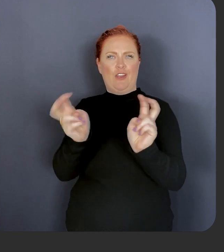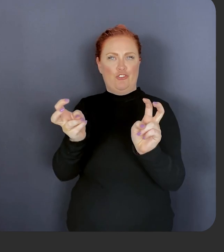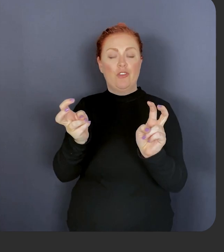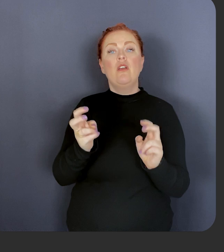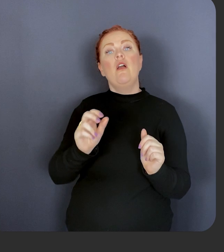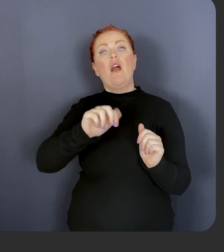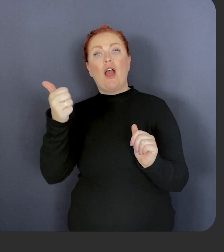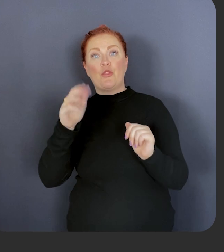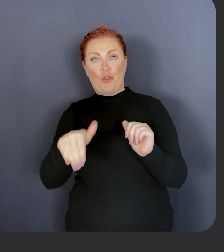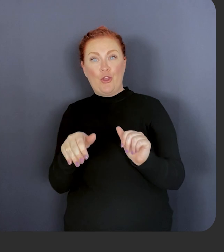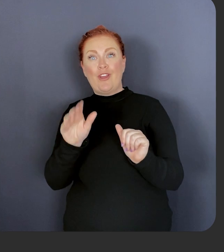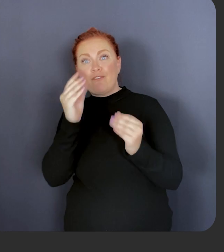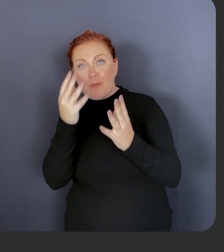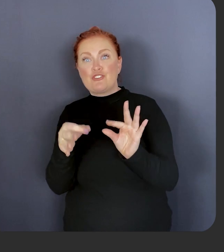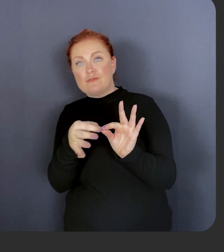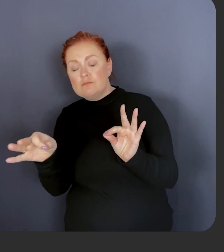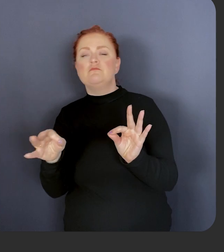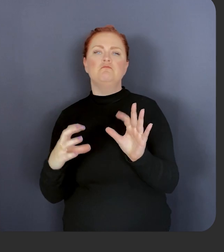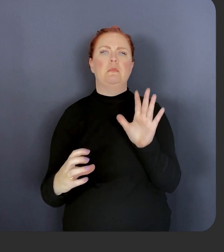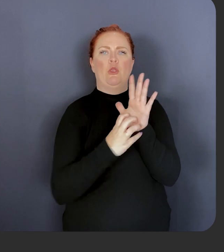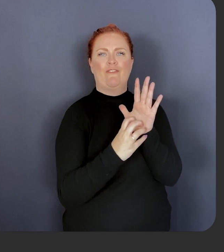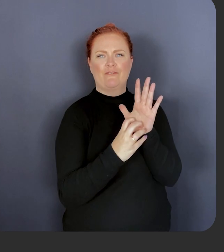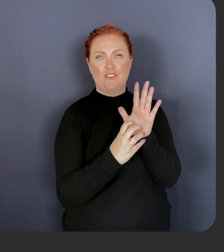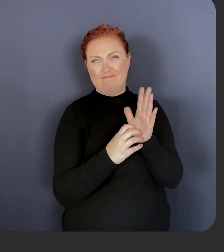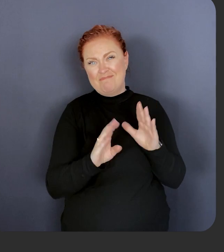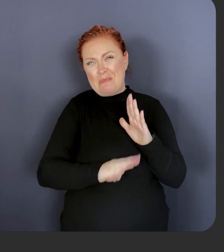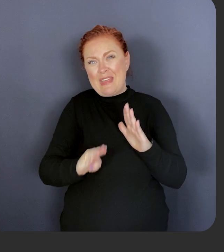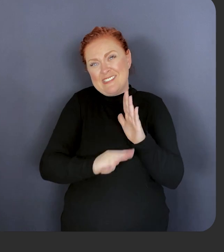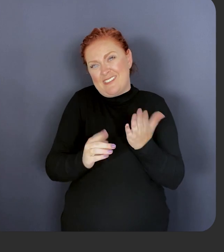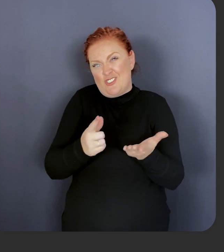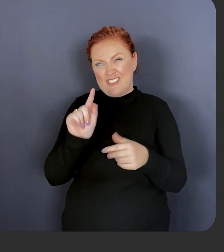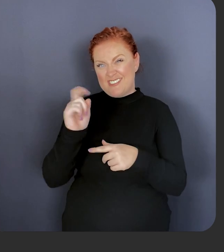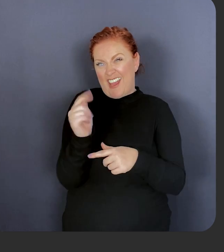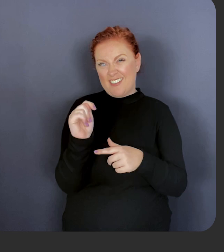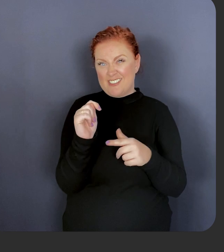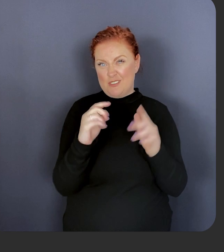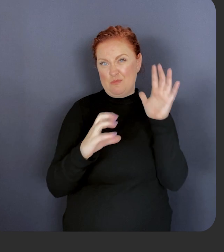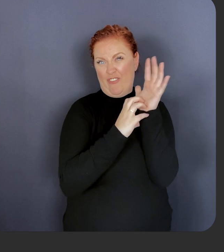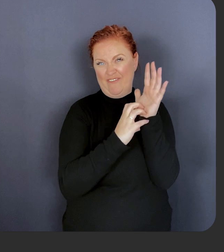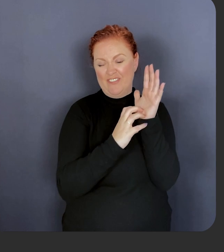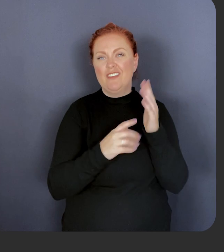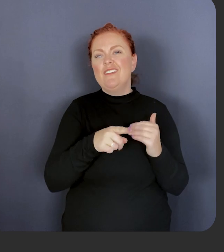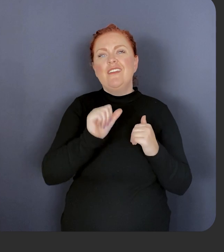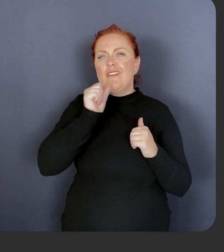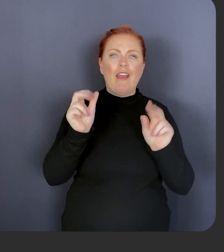And then anything within that section, I'm going to mark as a paragraph because it's essentially just like a line of text. It's not a header.